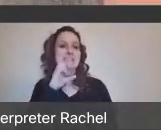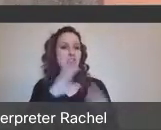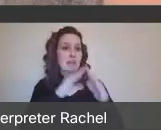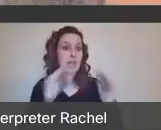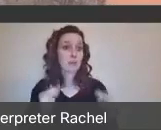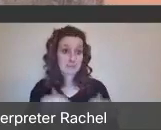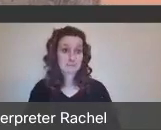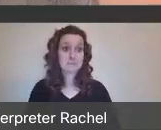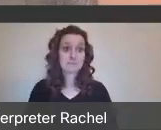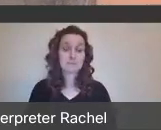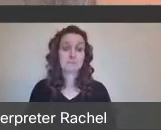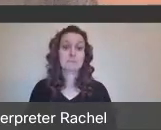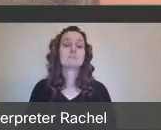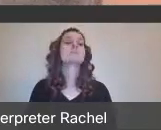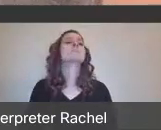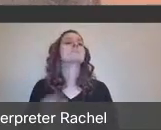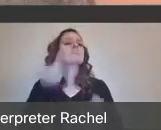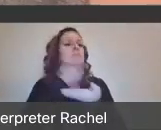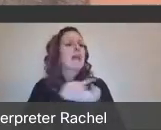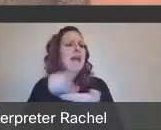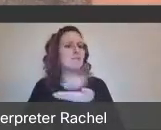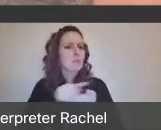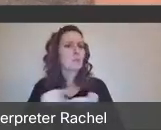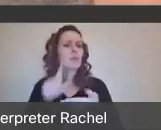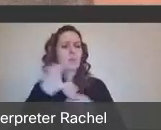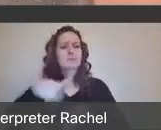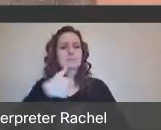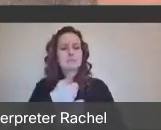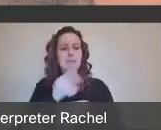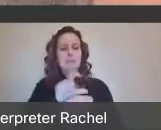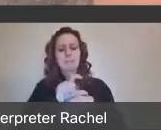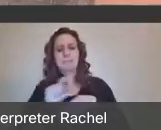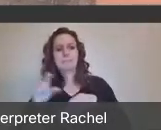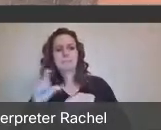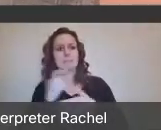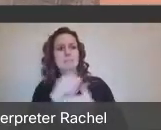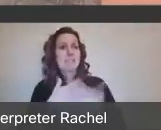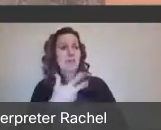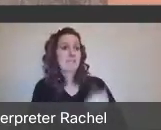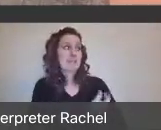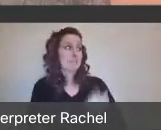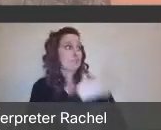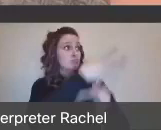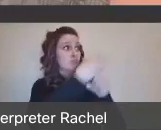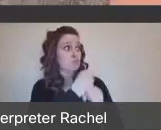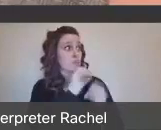Each week, we will set aside a portion of the vaccine received by our Office of Public Health to